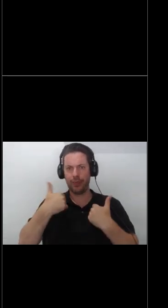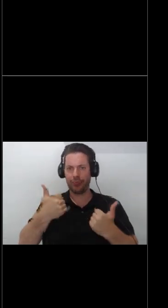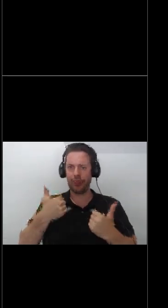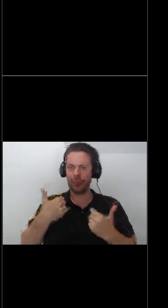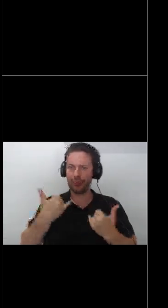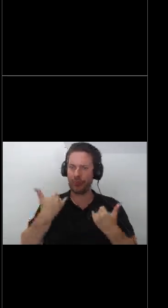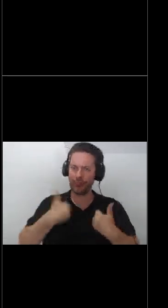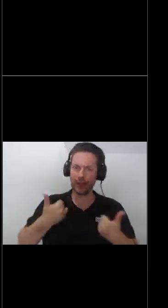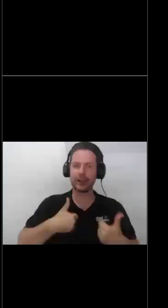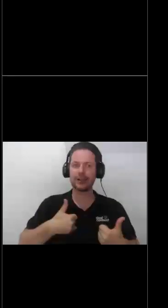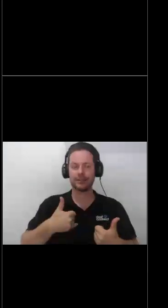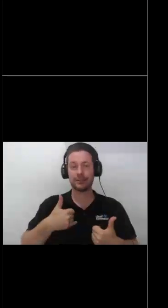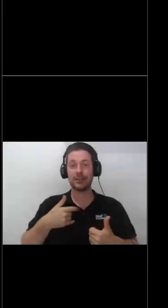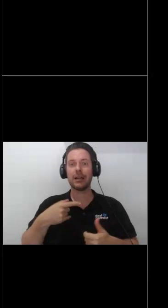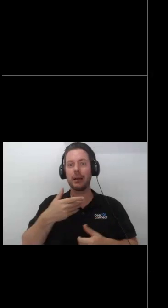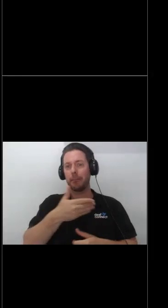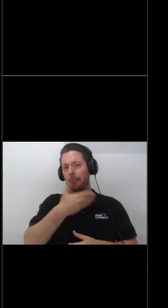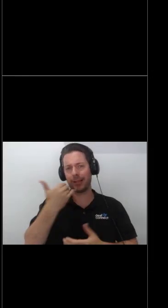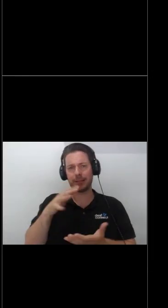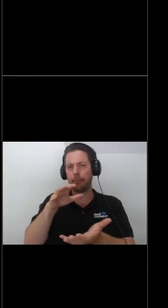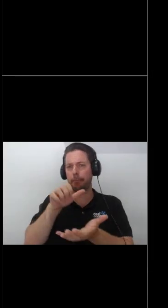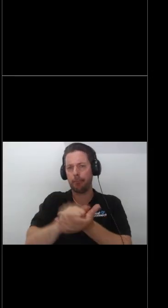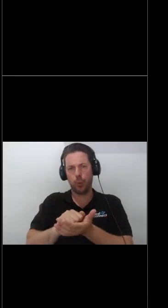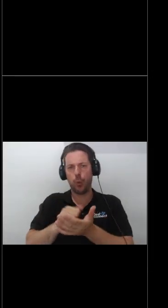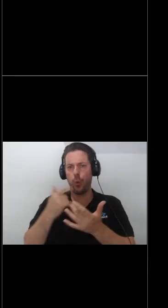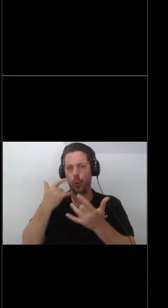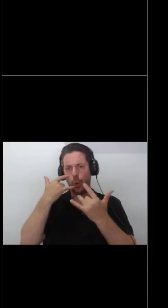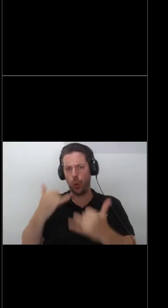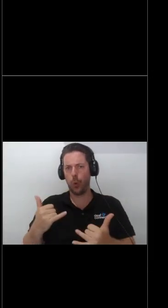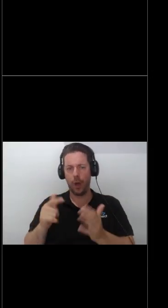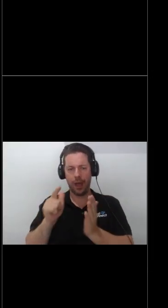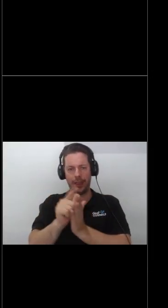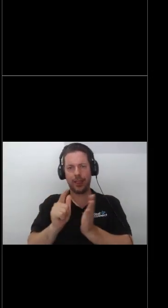You can book an advice session with Legal Aid Queensland.